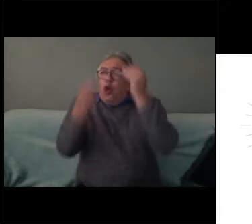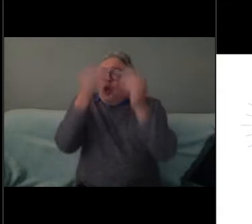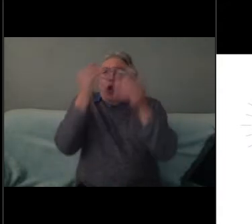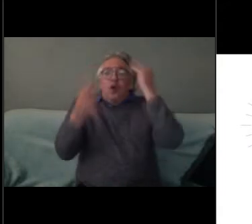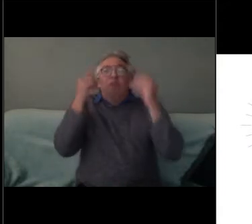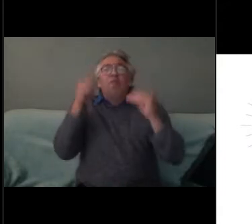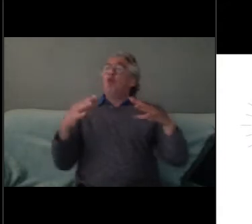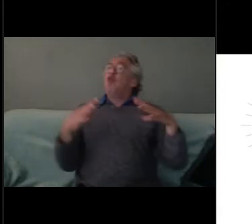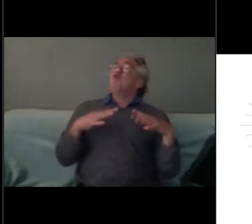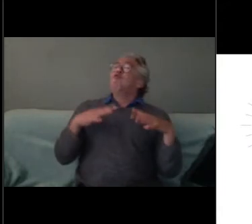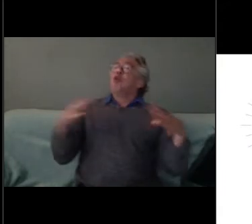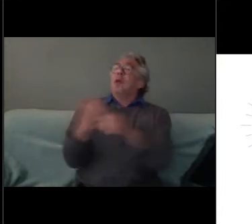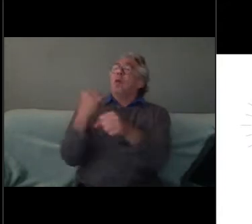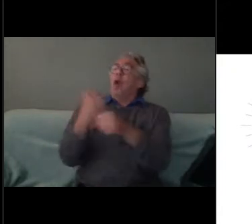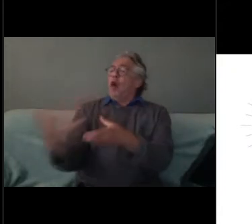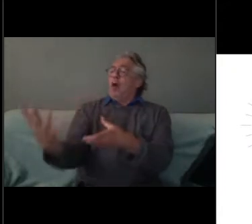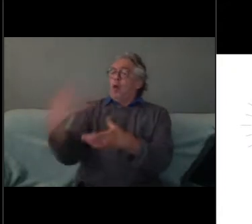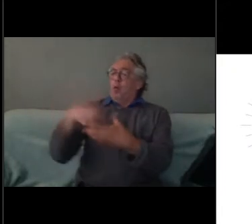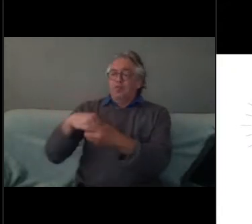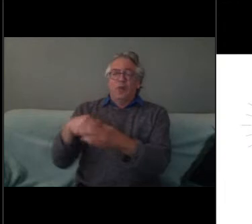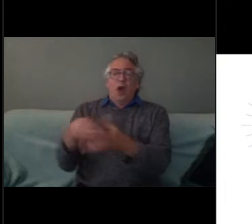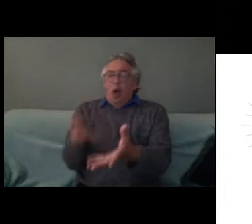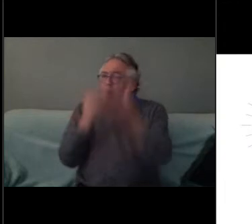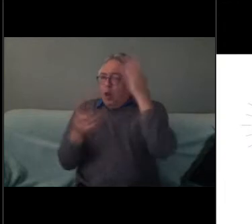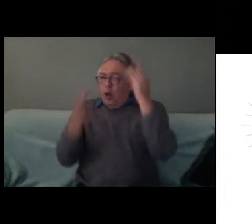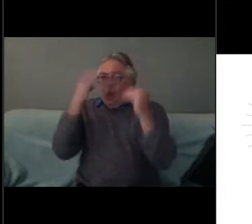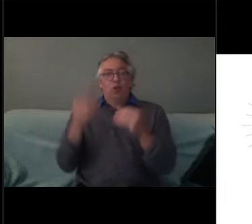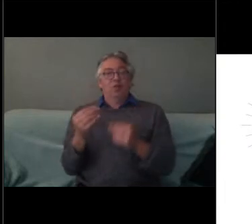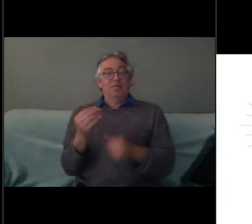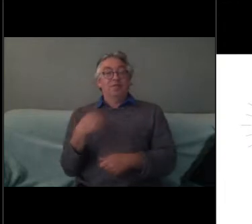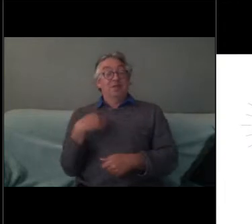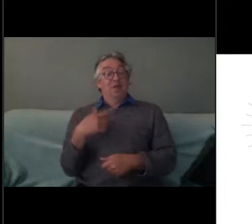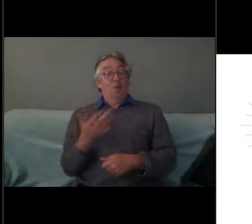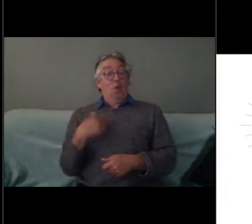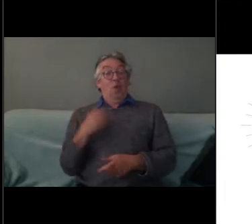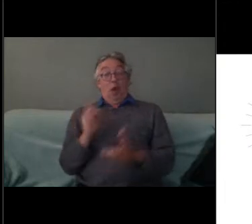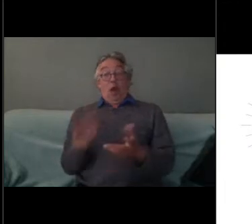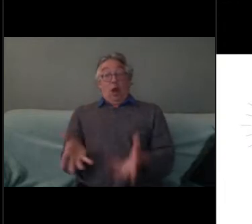to be able to share their knowledge and learn with the sector and public.